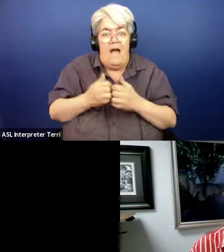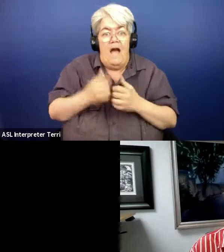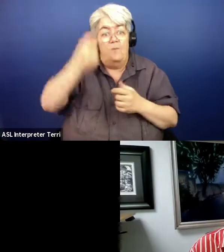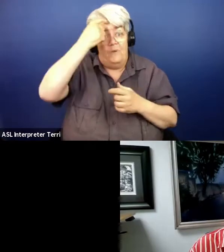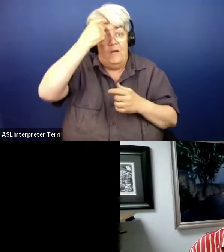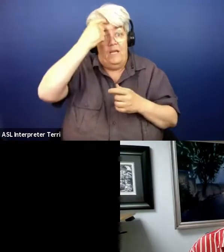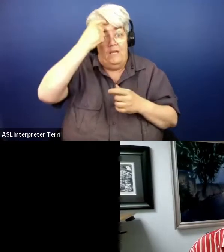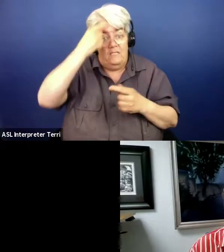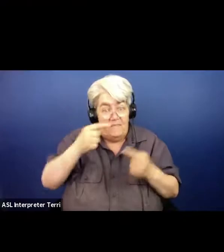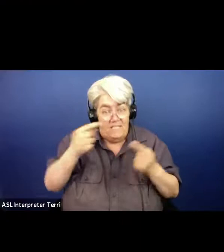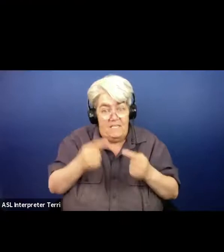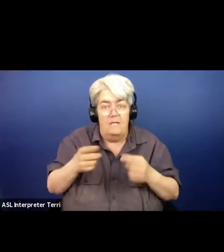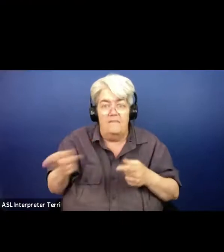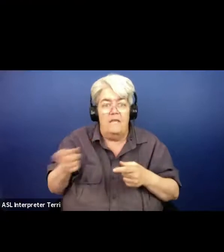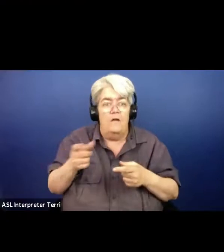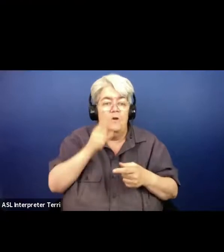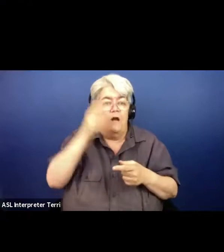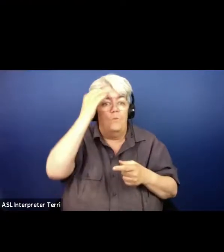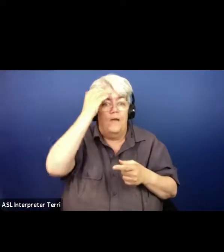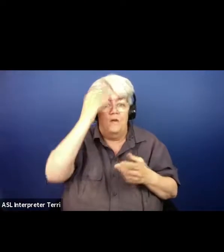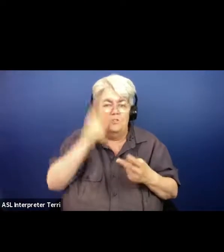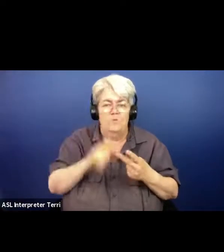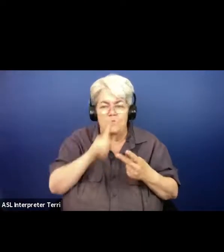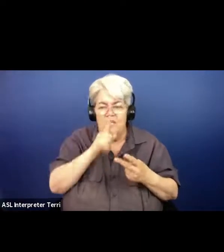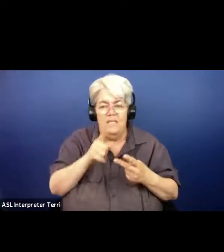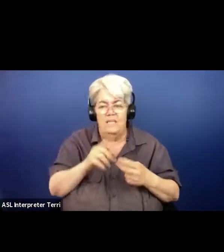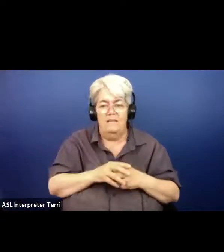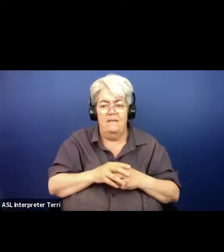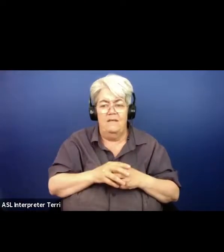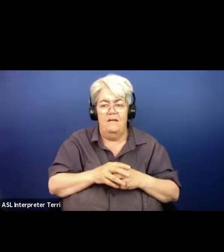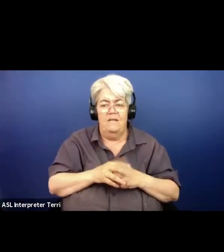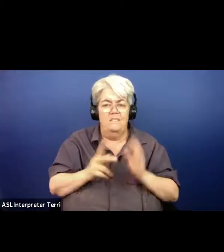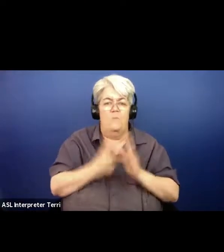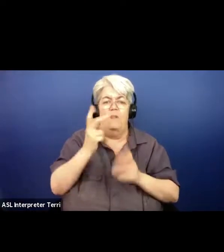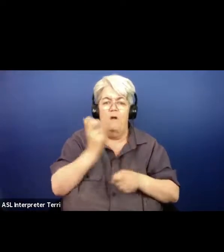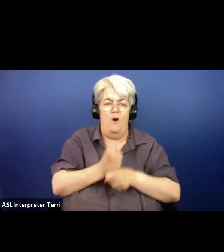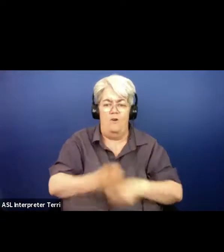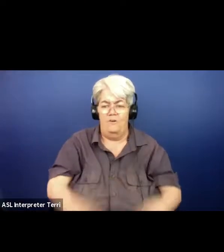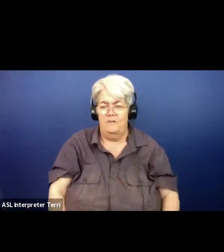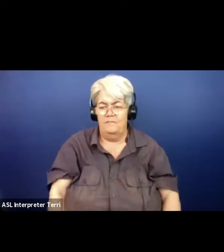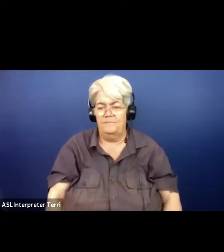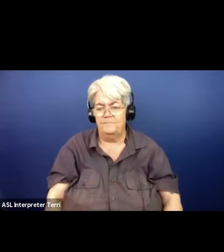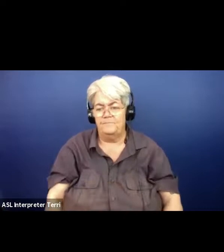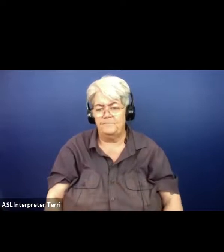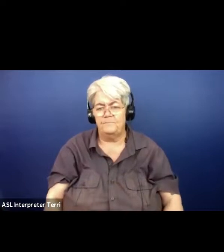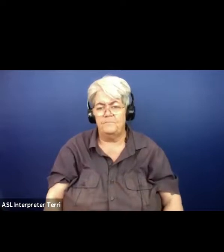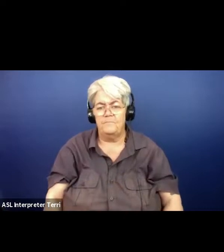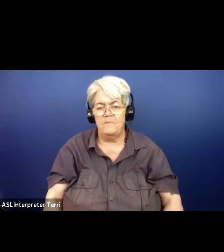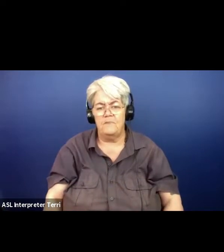of their difficulty. It is a double-edged sword.